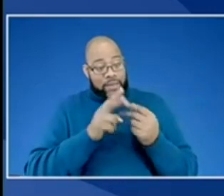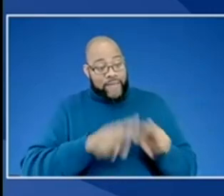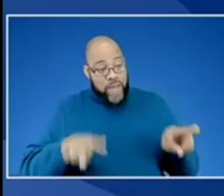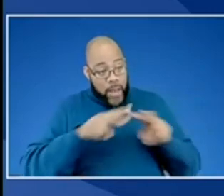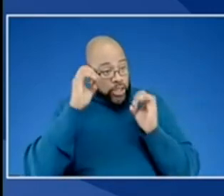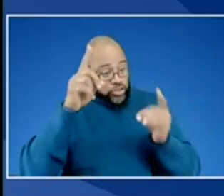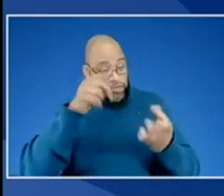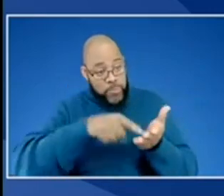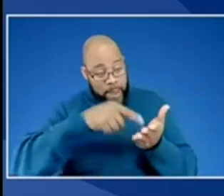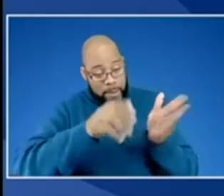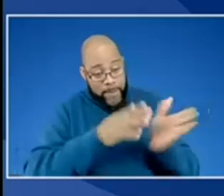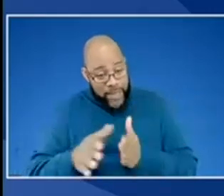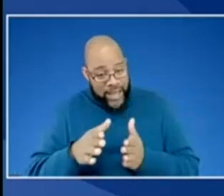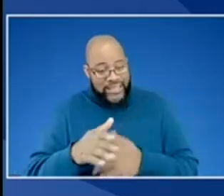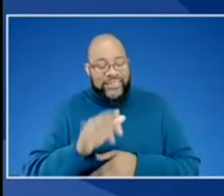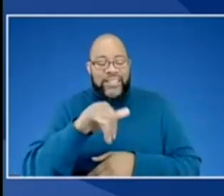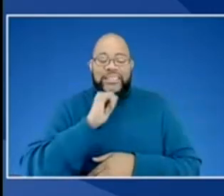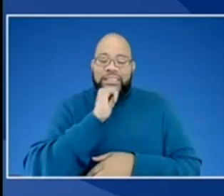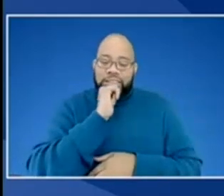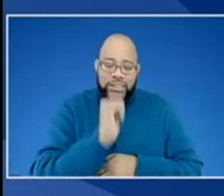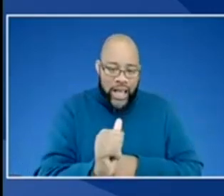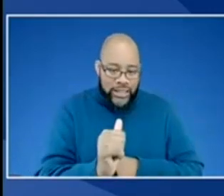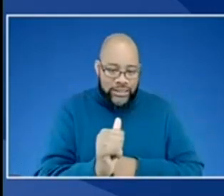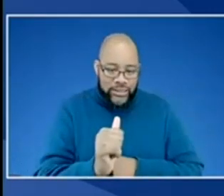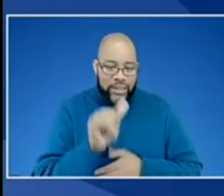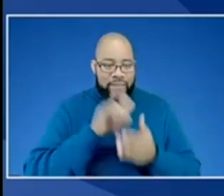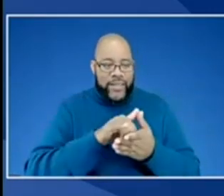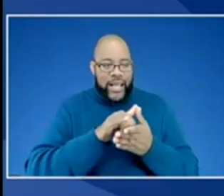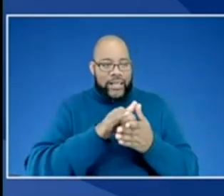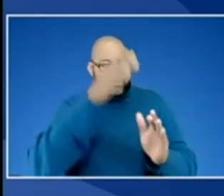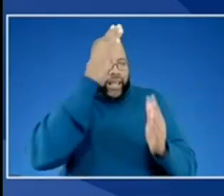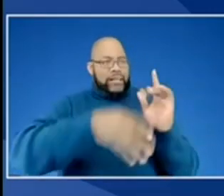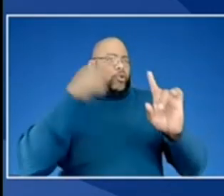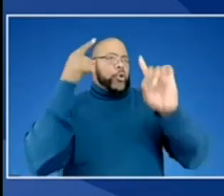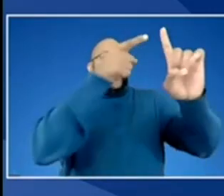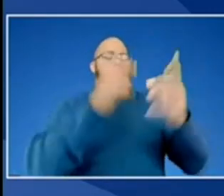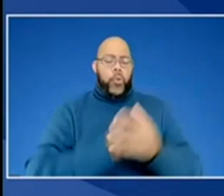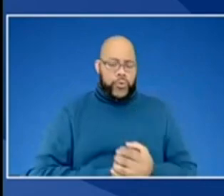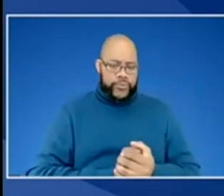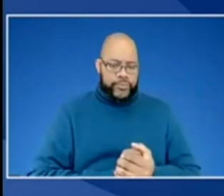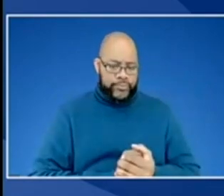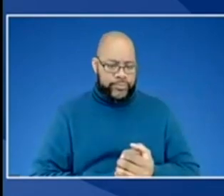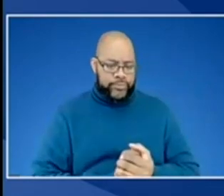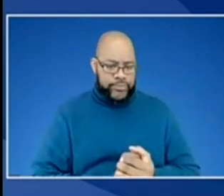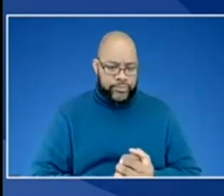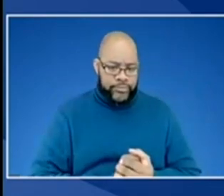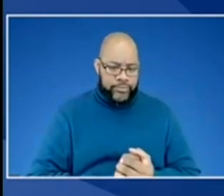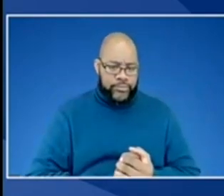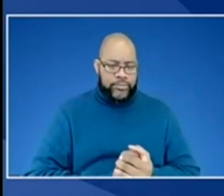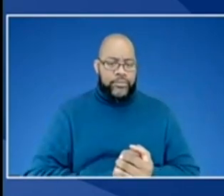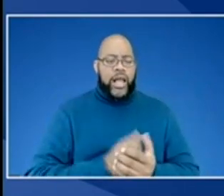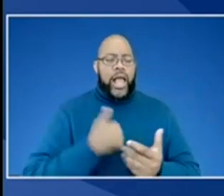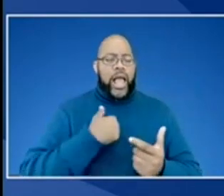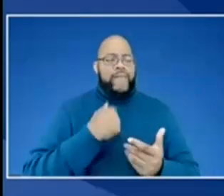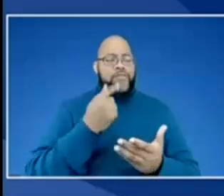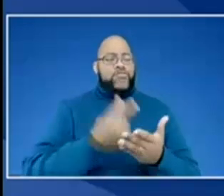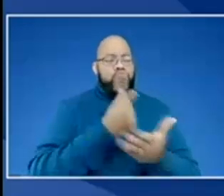plan, it is not the end all, be all. There are graduate borrowers, hello,